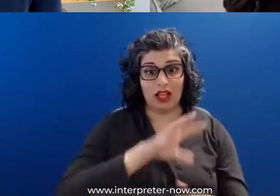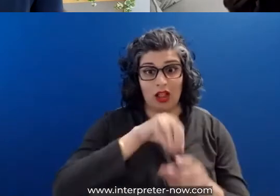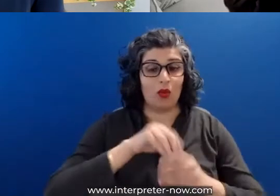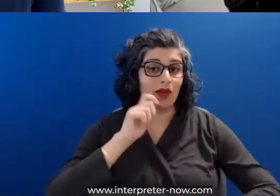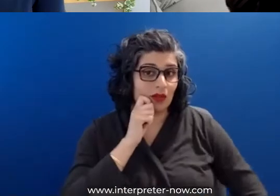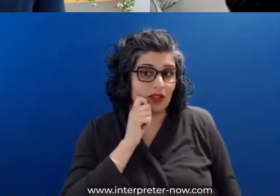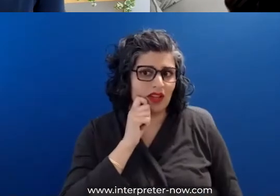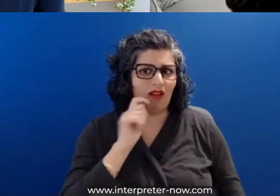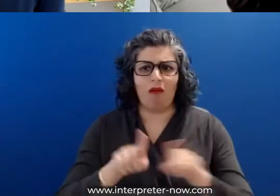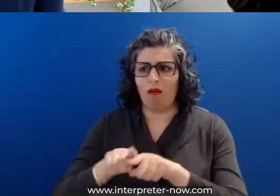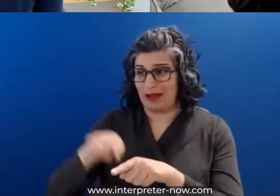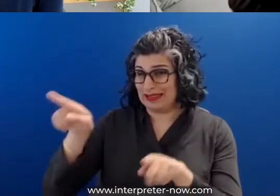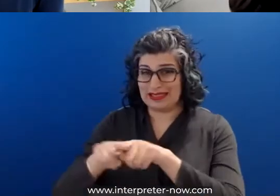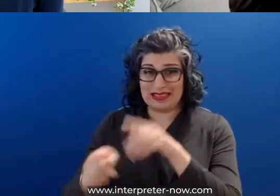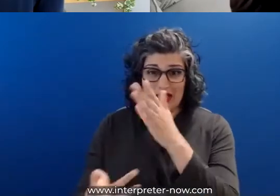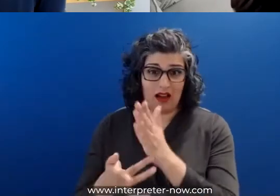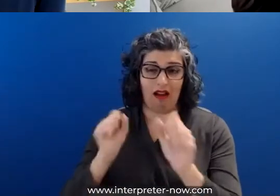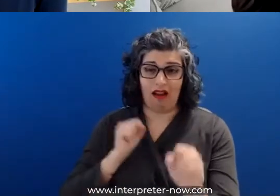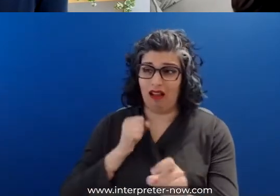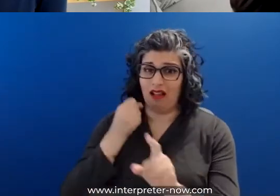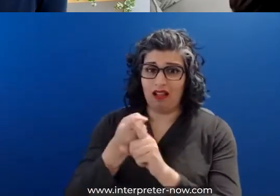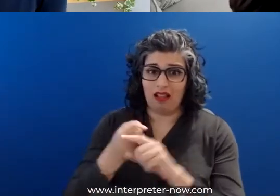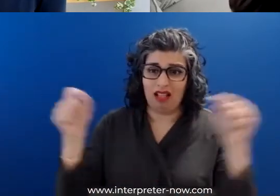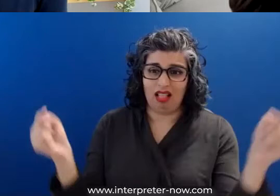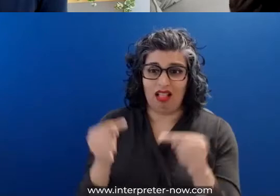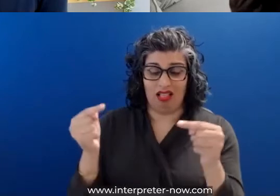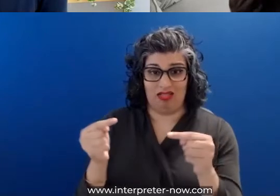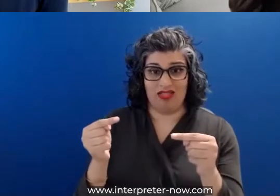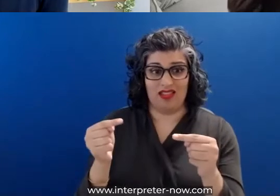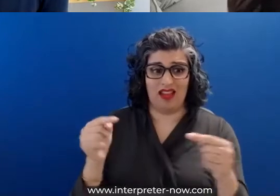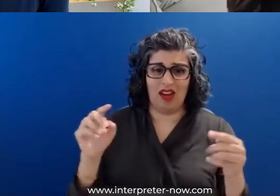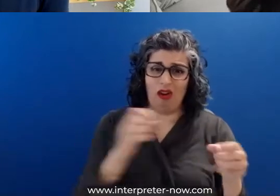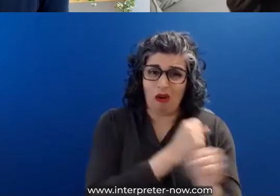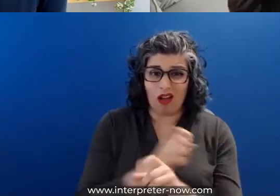can be a threat and cause harm following the overturning of Roe versus Wade. We'll talk